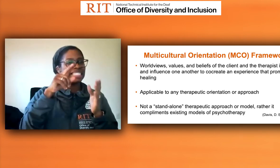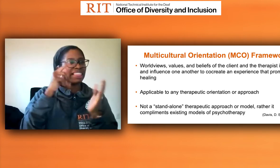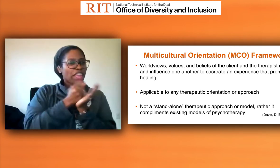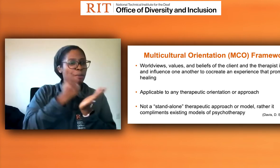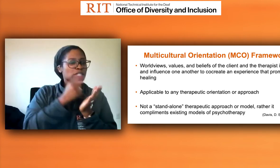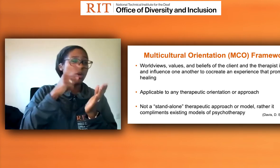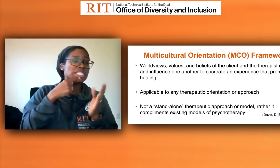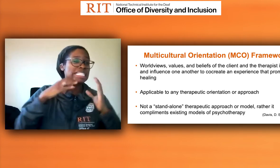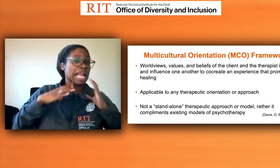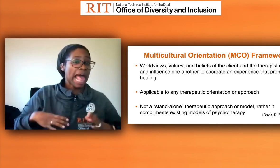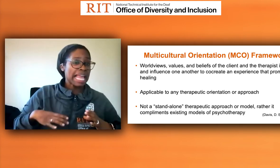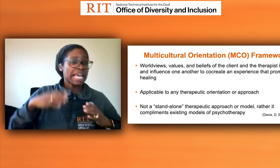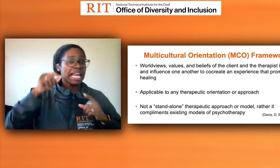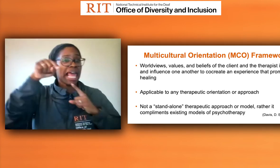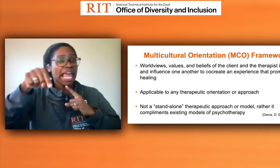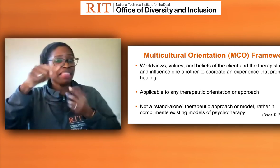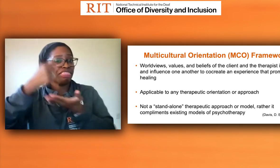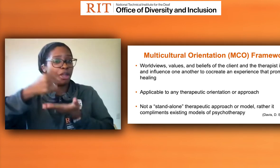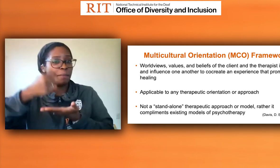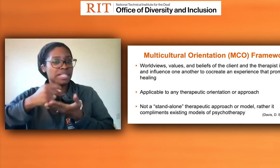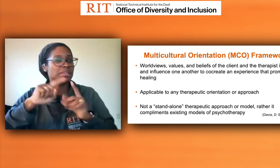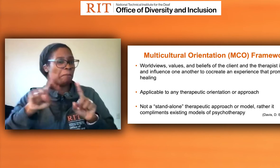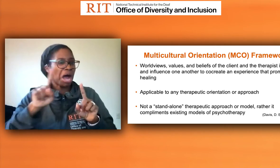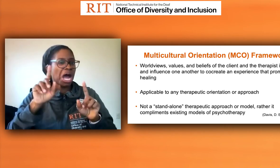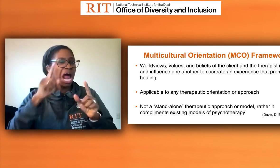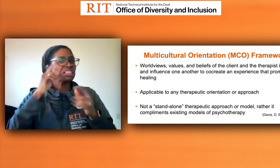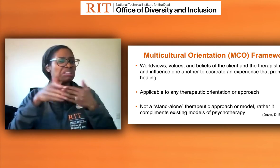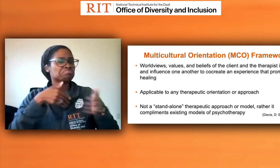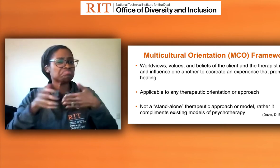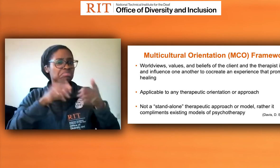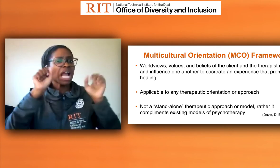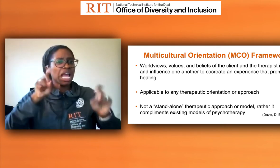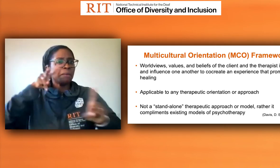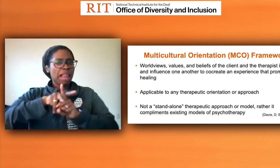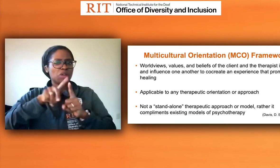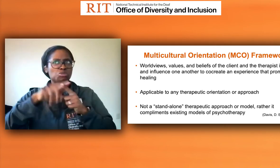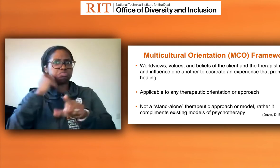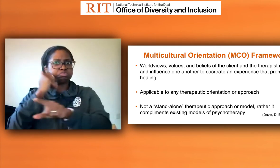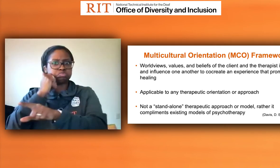this is a therapeutic approach typically in the context of practitioner and client,